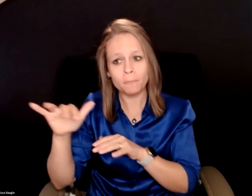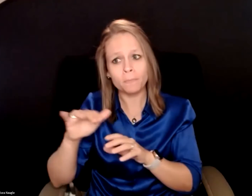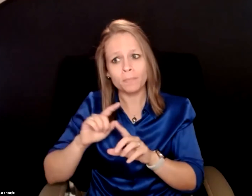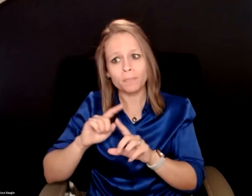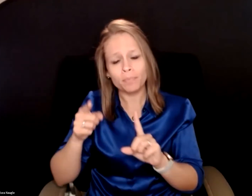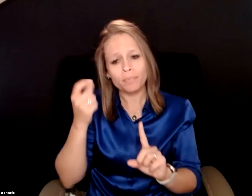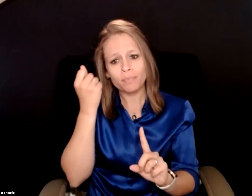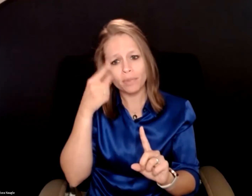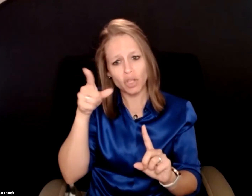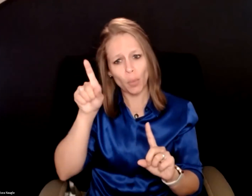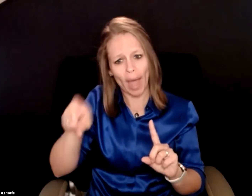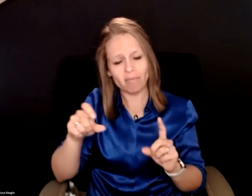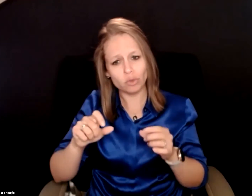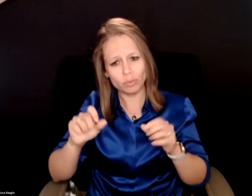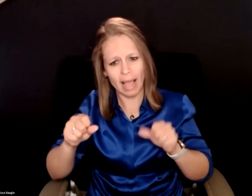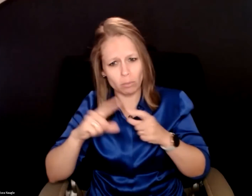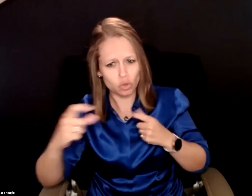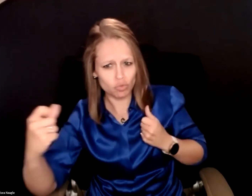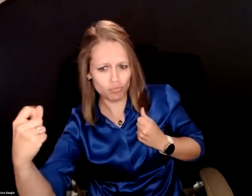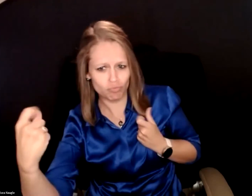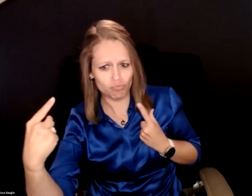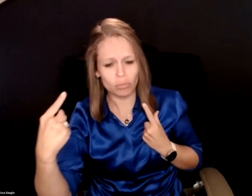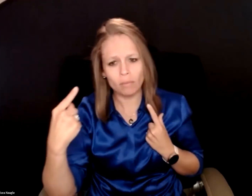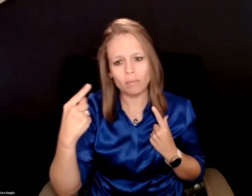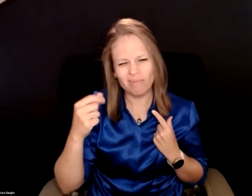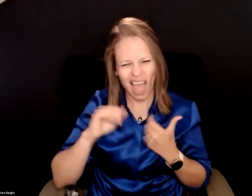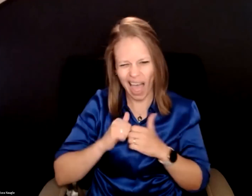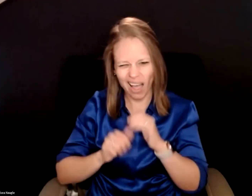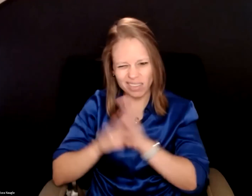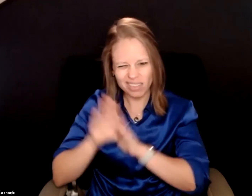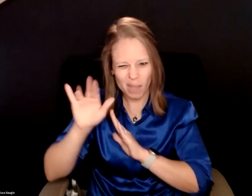that comes from building that rapport back and forth from the provider and patient.